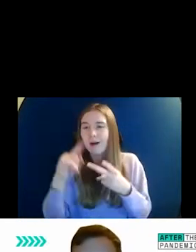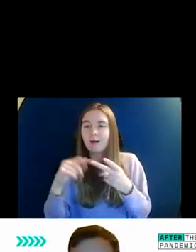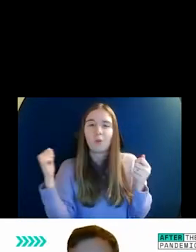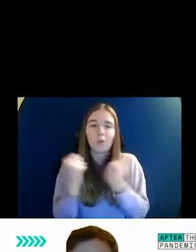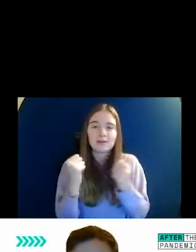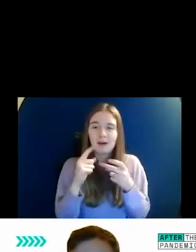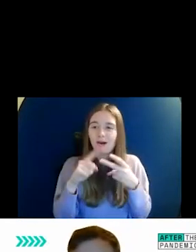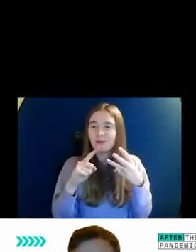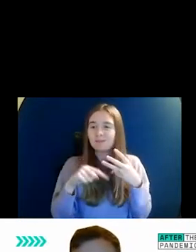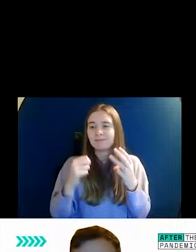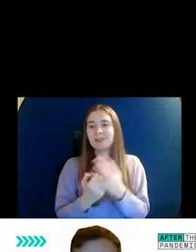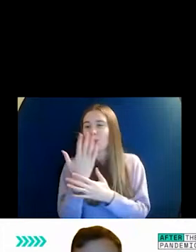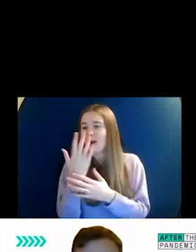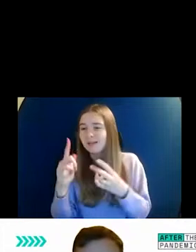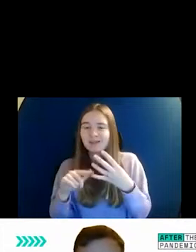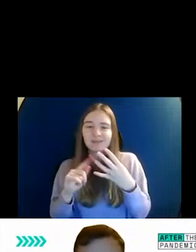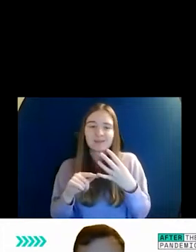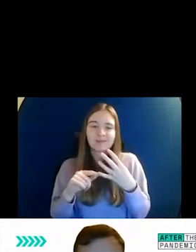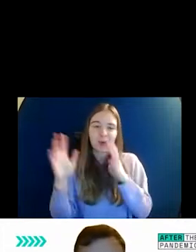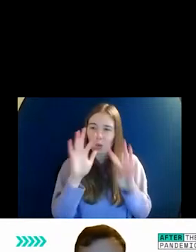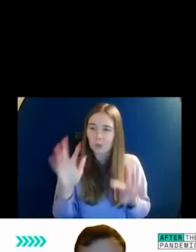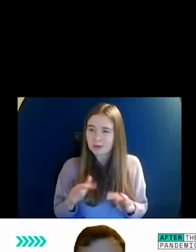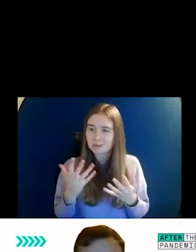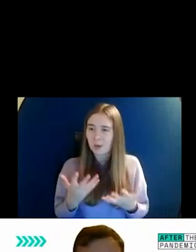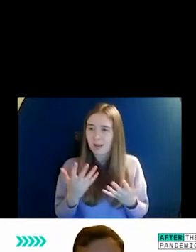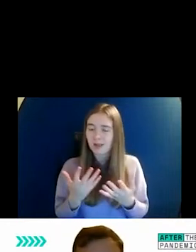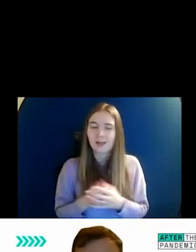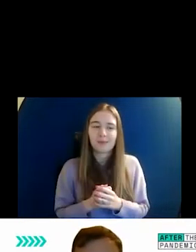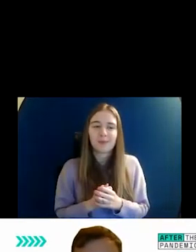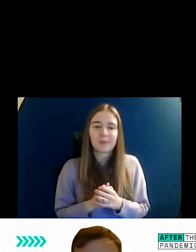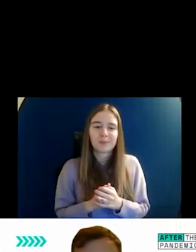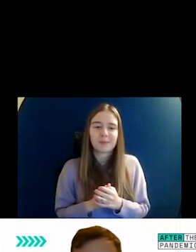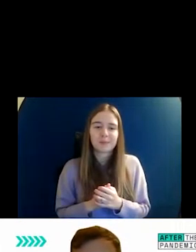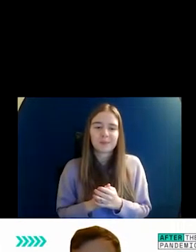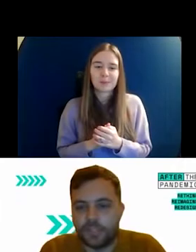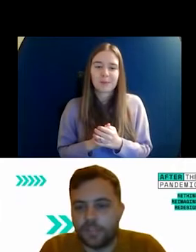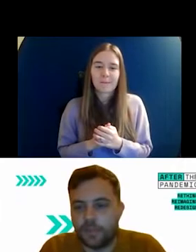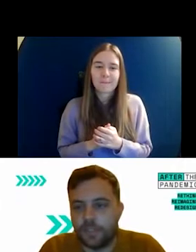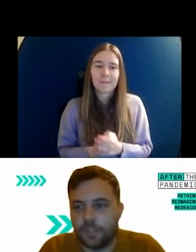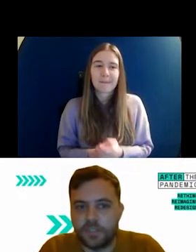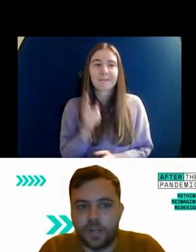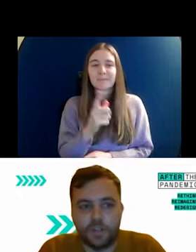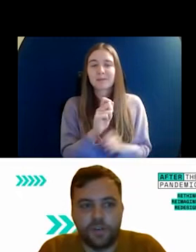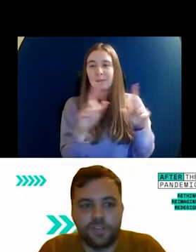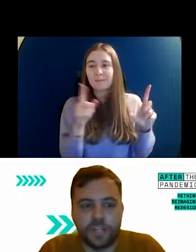we've done spring, and now we're doing autumn at the moment as well. And this is something that started off